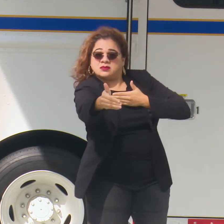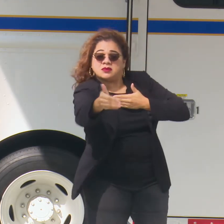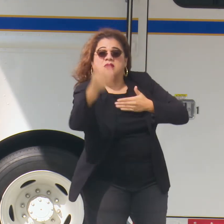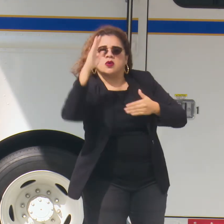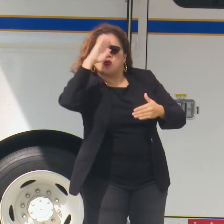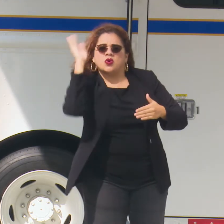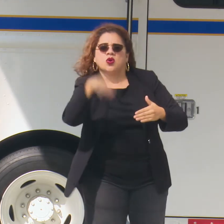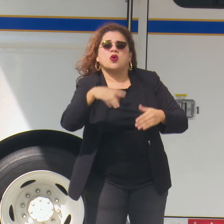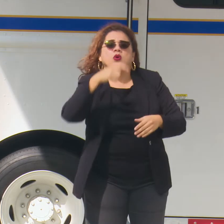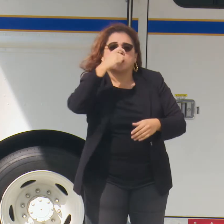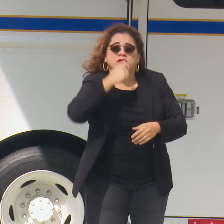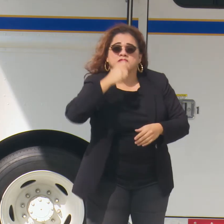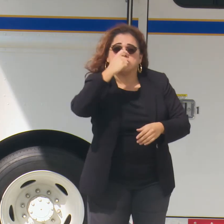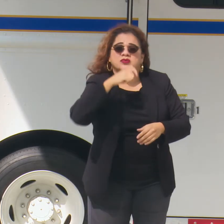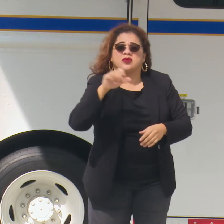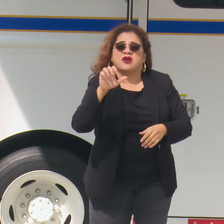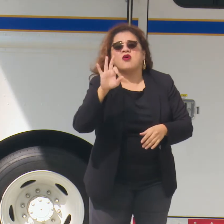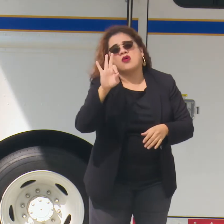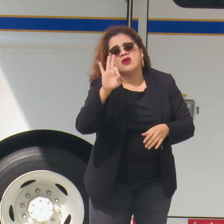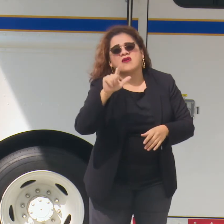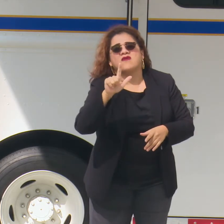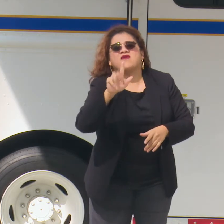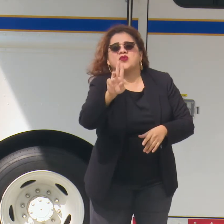flu season arrive and knowing that we're not even in the